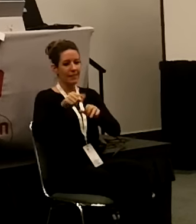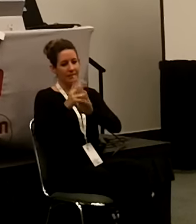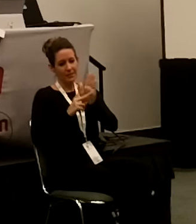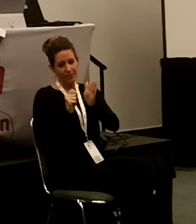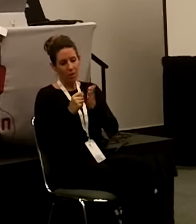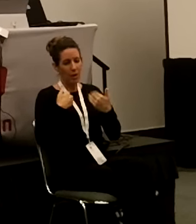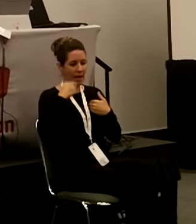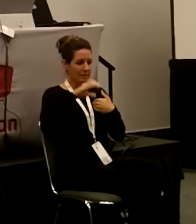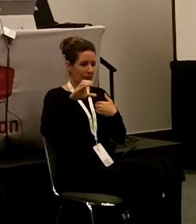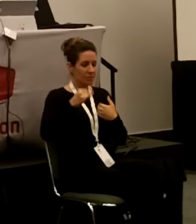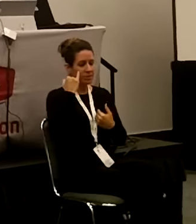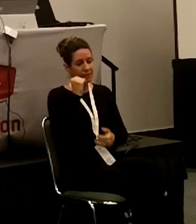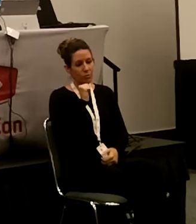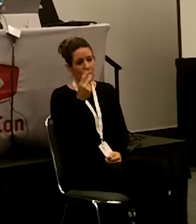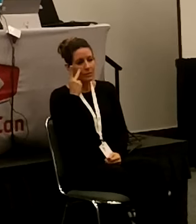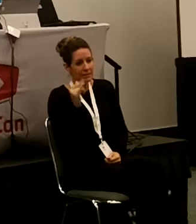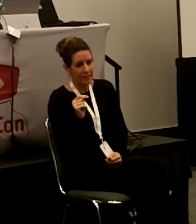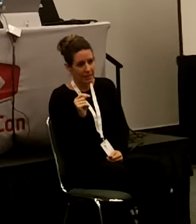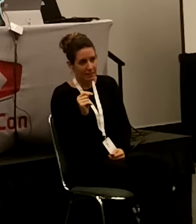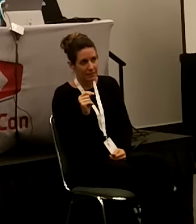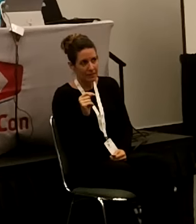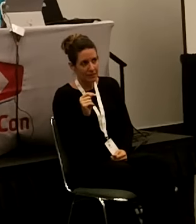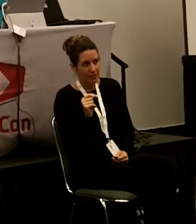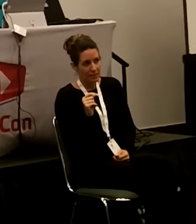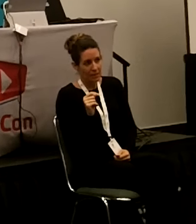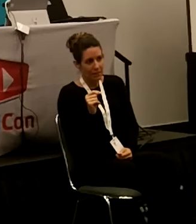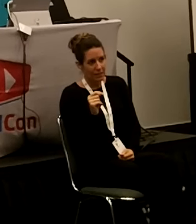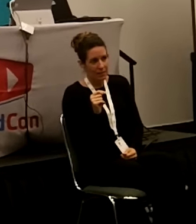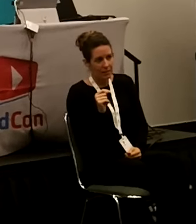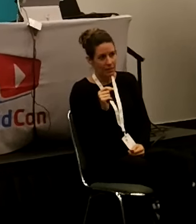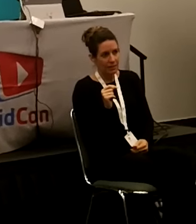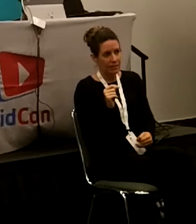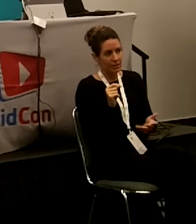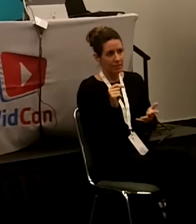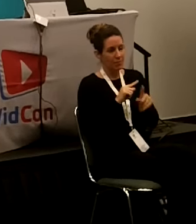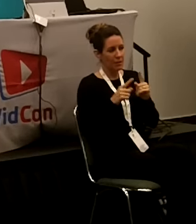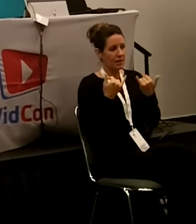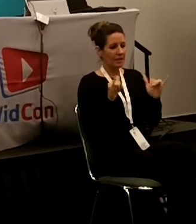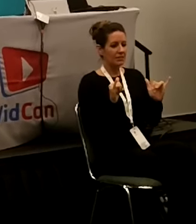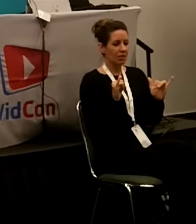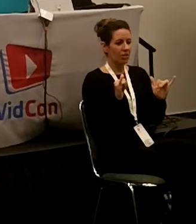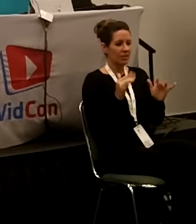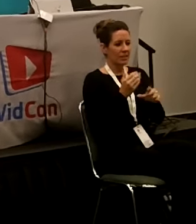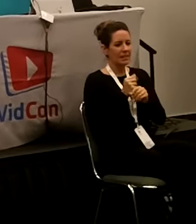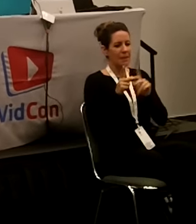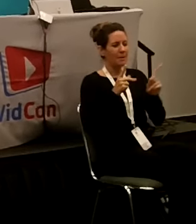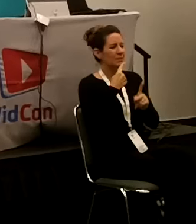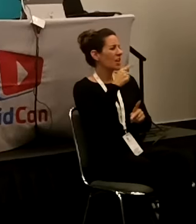"If you don't see it..." Although sometimes that doesn't work. Sometimes I still get people going, "You don't caption your videos."